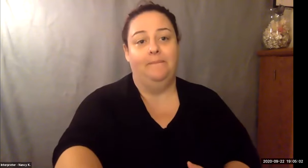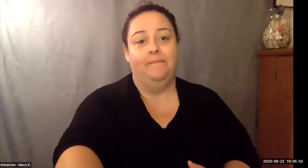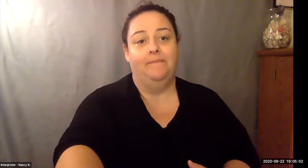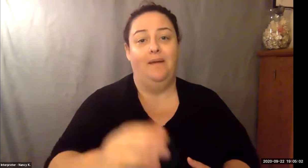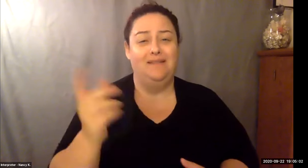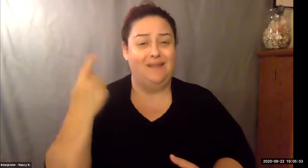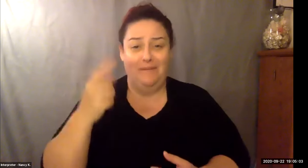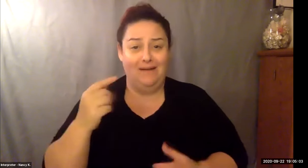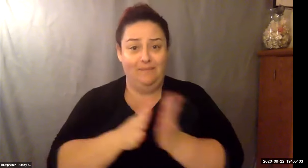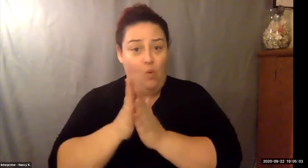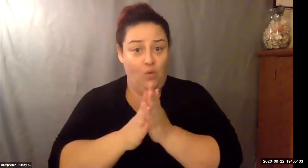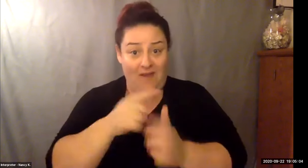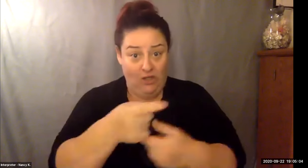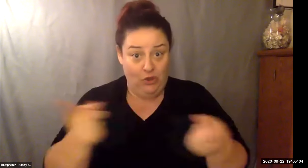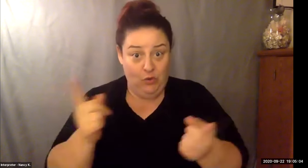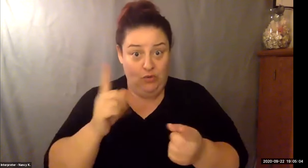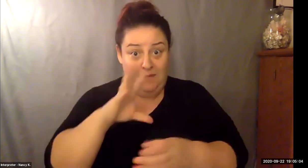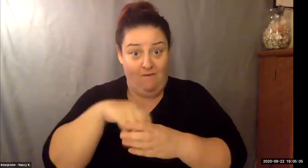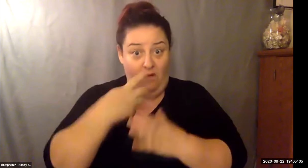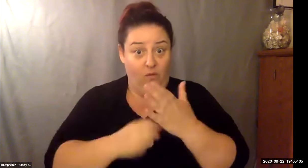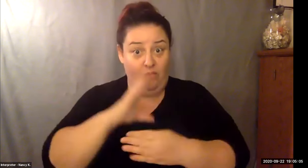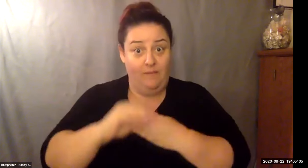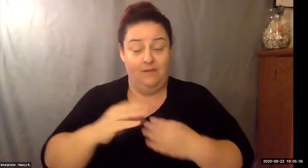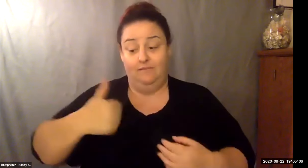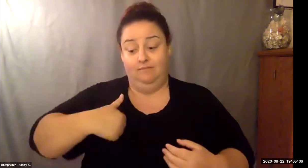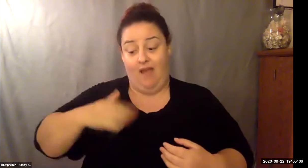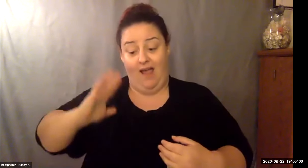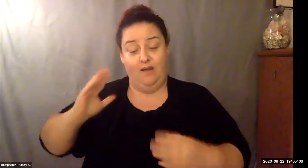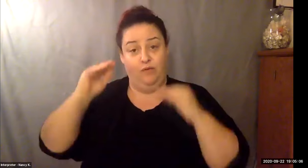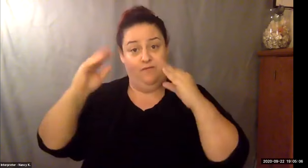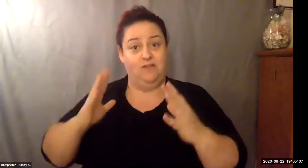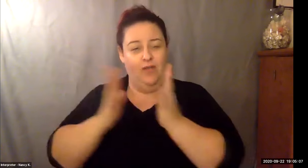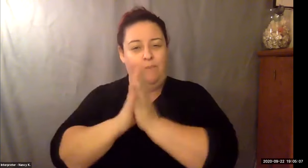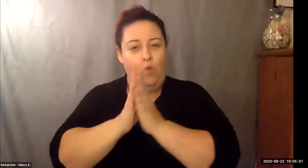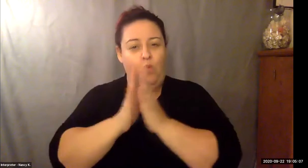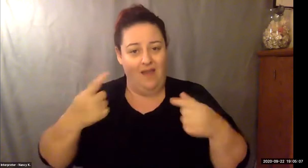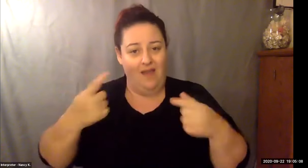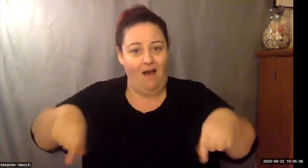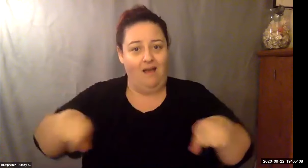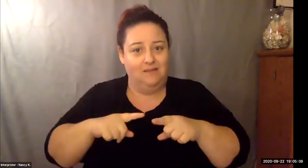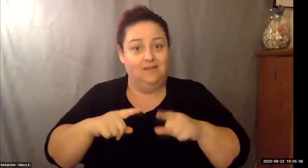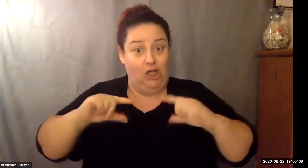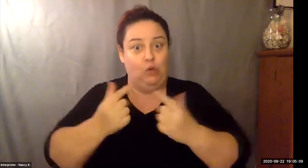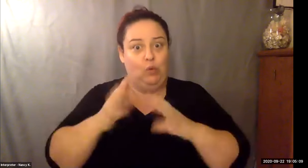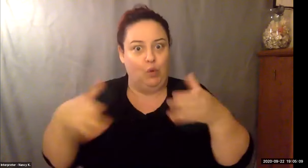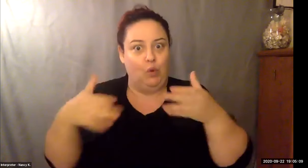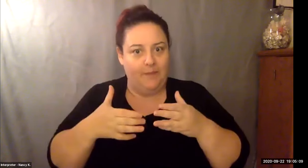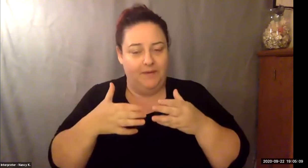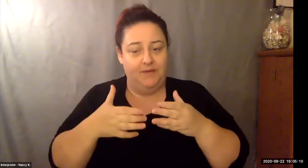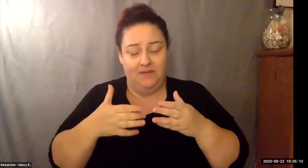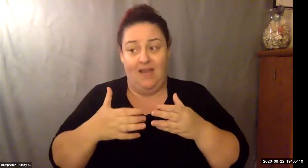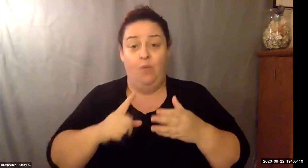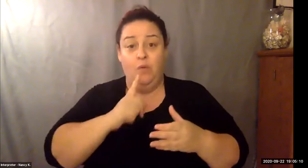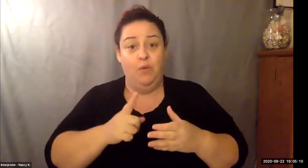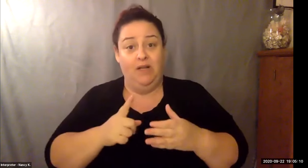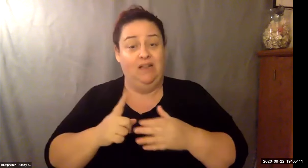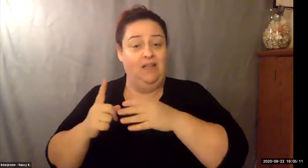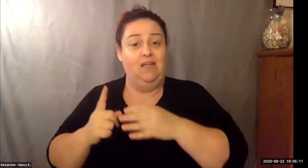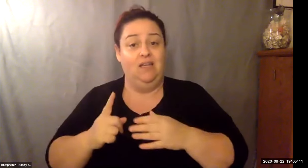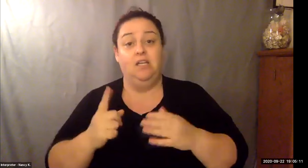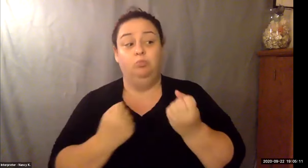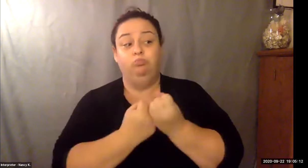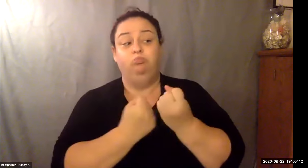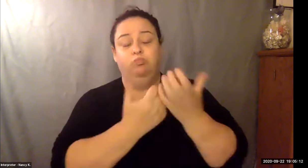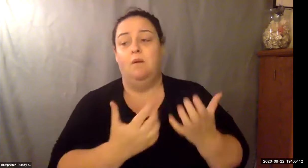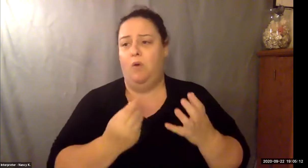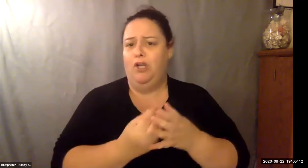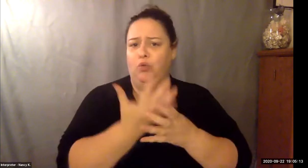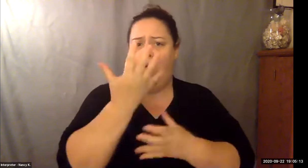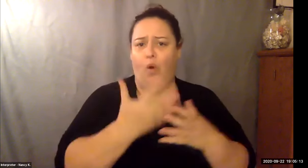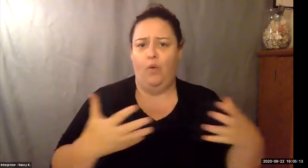Keith Wolling: Has a club. But if you're getting a job in a particular city, but I'll just run through it real quick. Albany upstate New York has one Boston Long Island, New York. The other New Jersey and Puerto Rico.